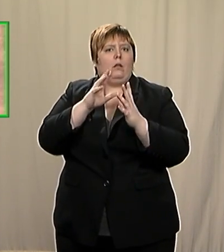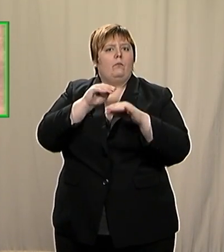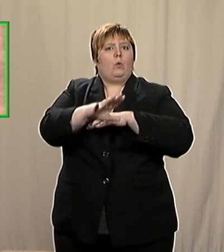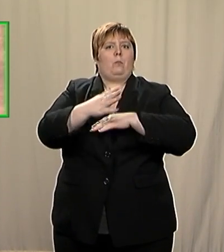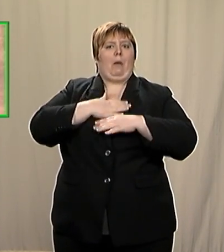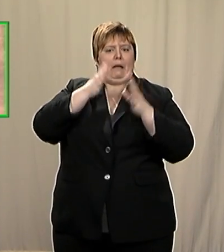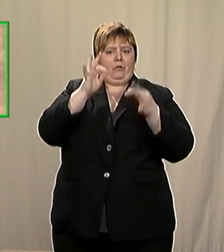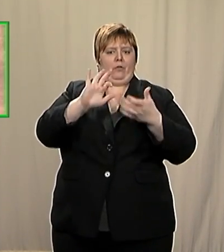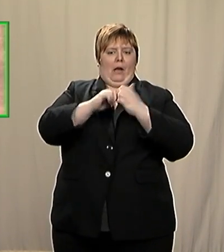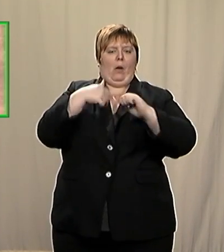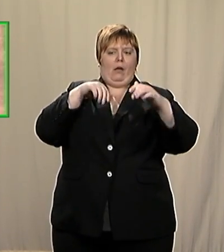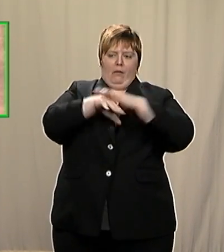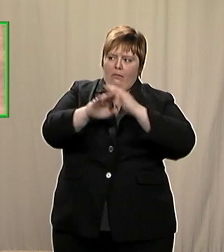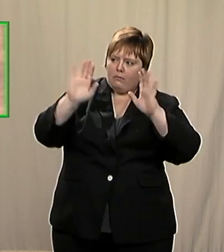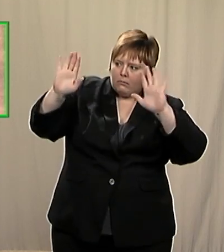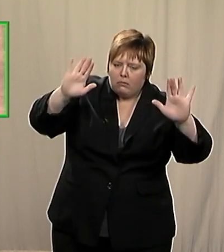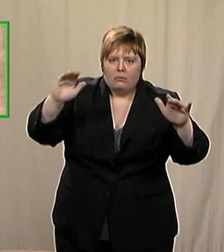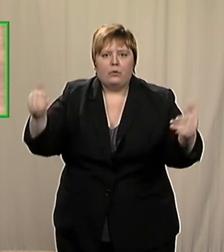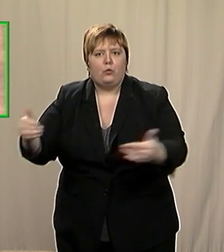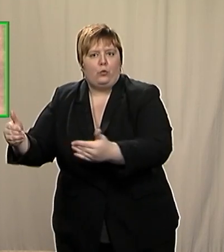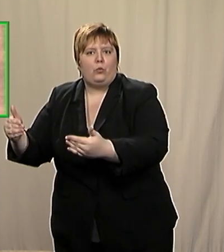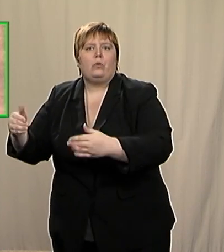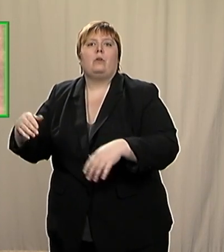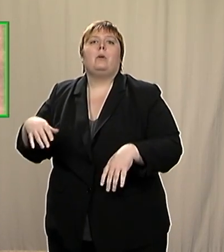than somebody else. But crucially is the presentation